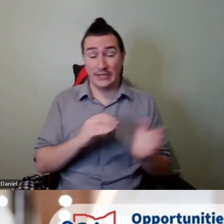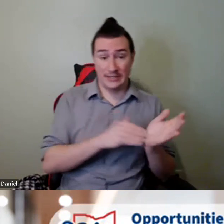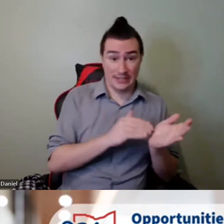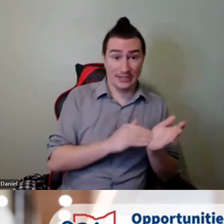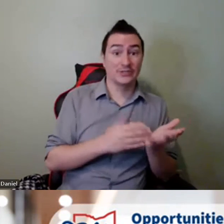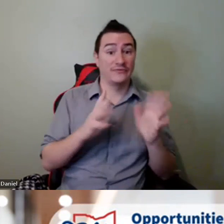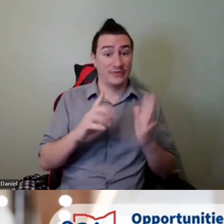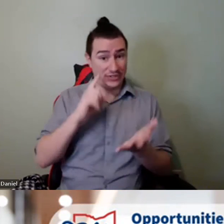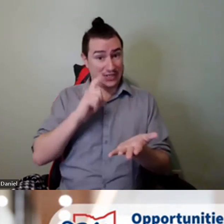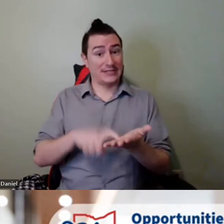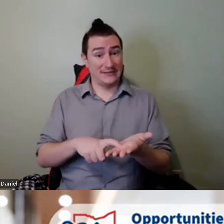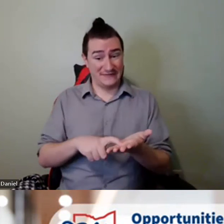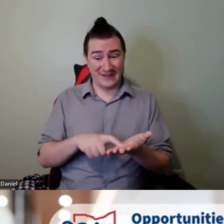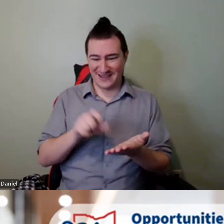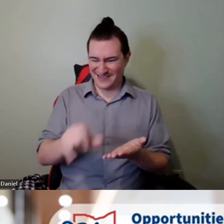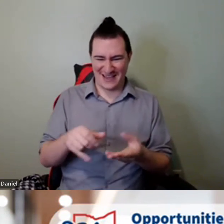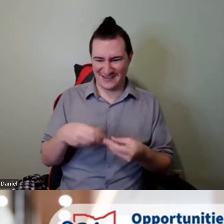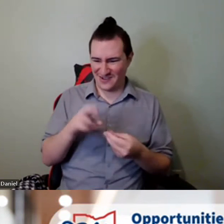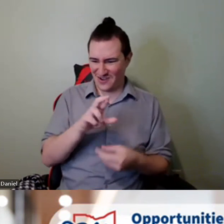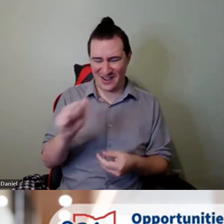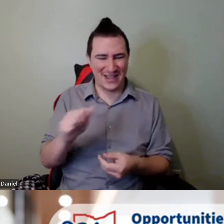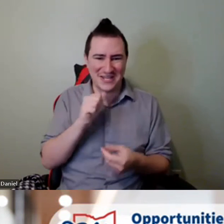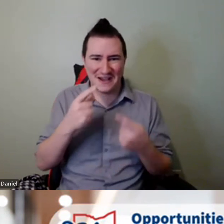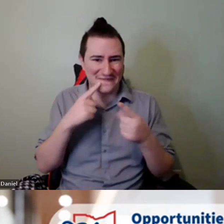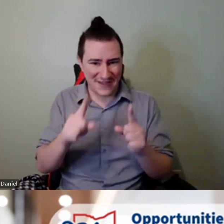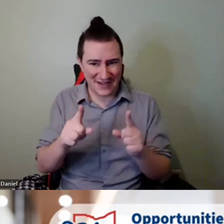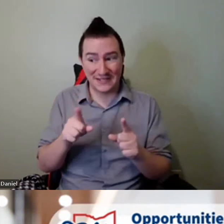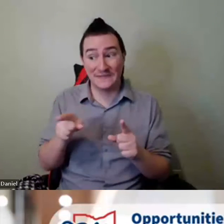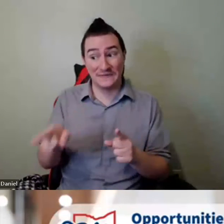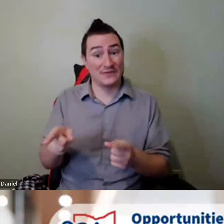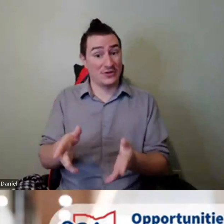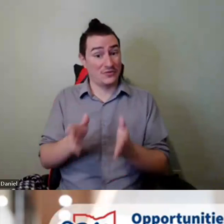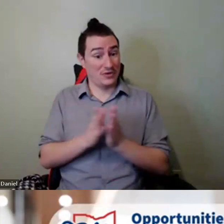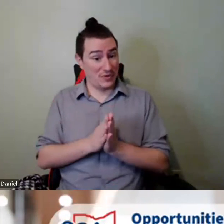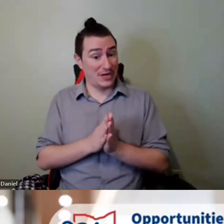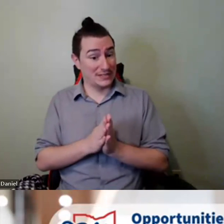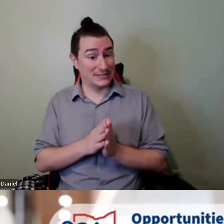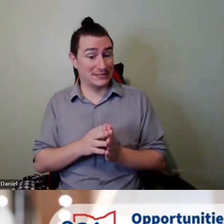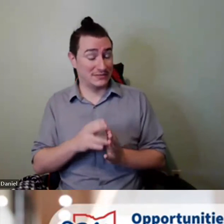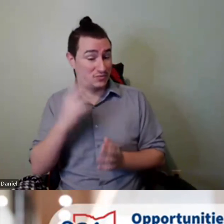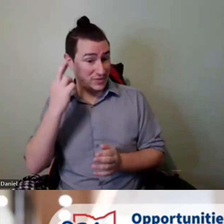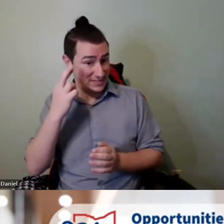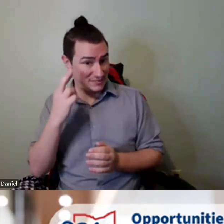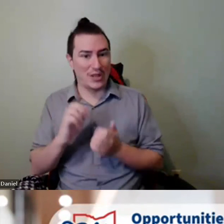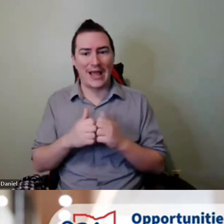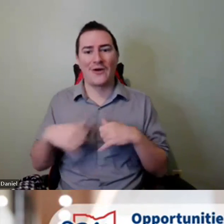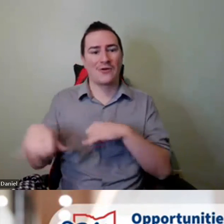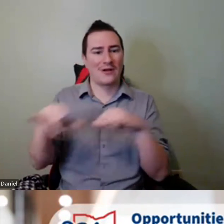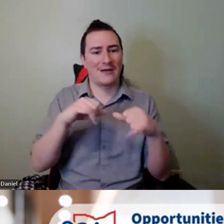the employees requested accommodation is very reasonable, how common is it to utilize a third party doctor, like an